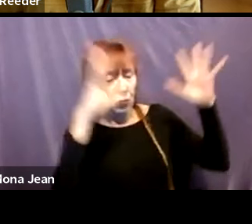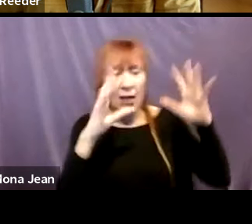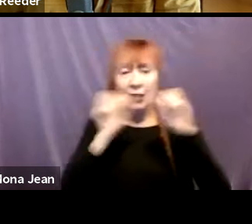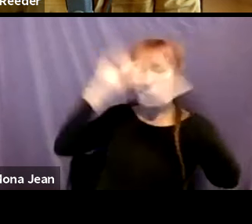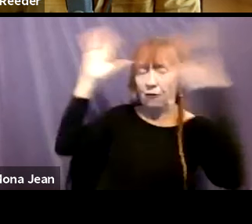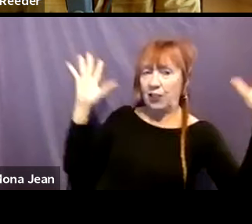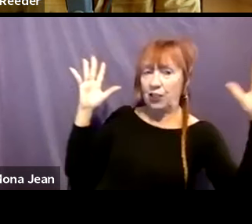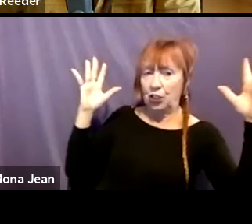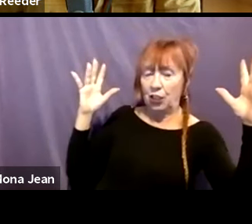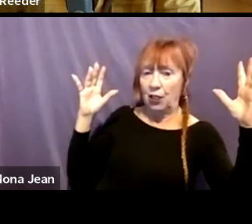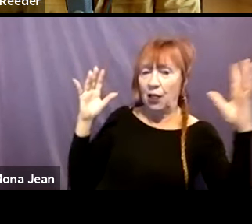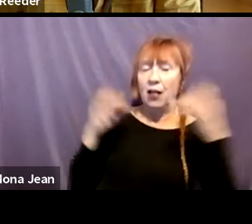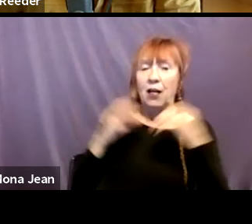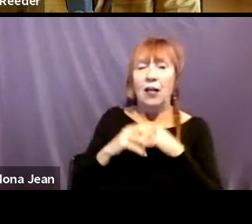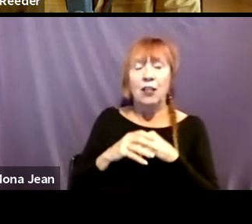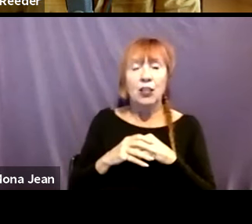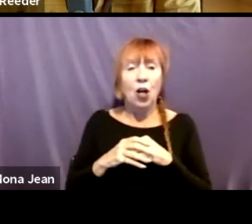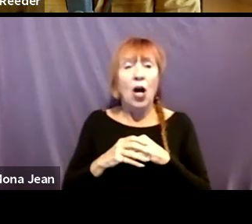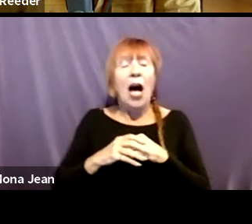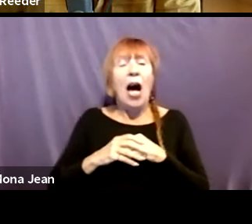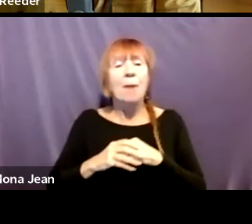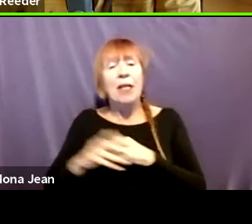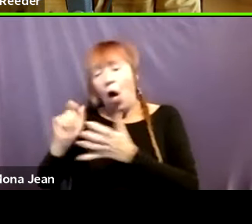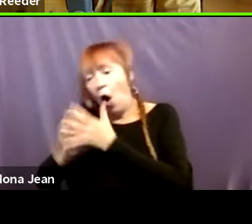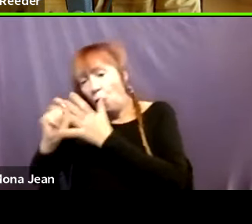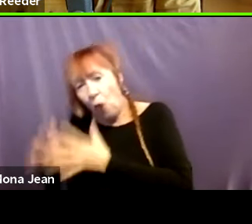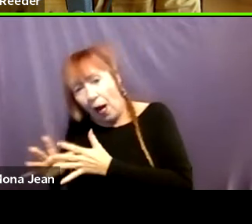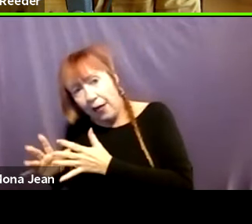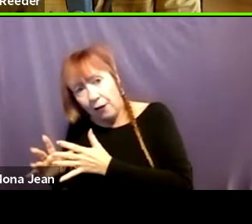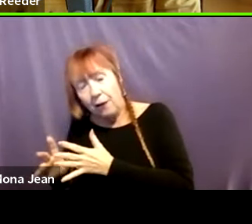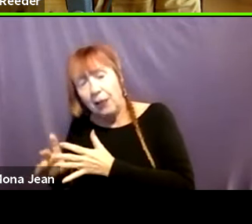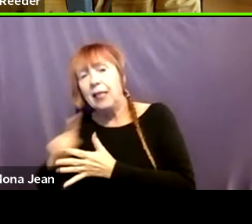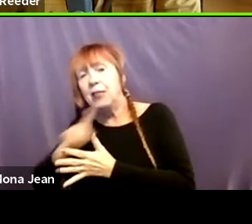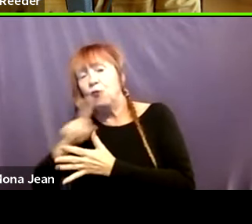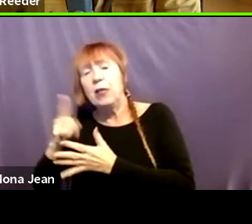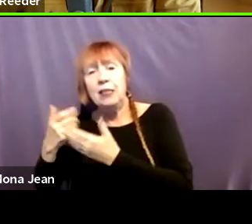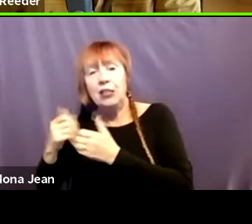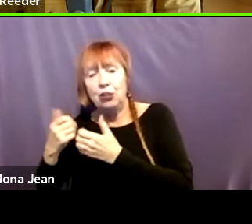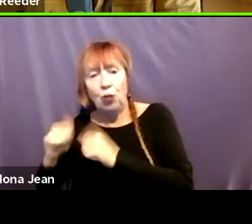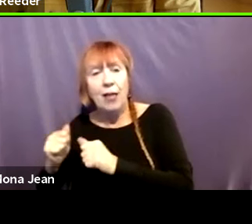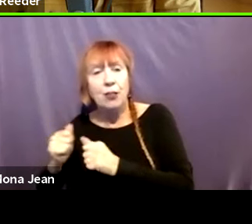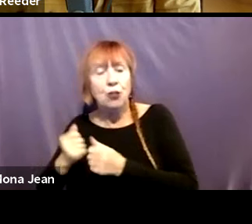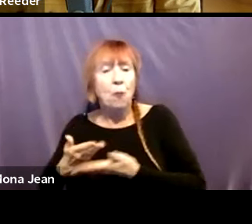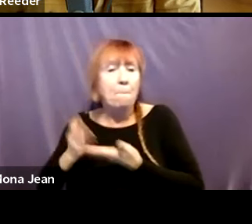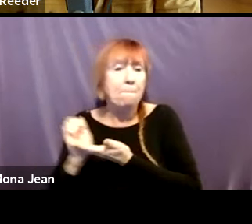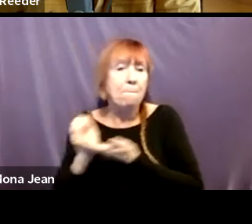you're trying to pitch this script Yeah. to an executive to buy. So I think it depends on kind of where you're at too,